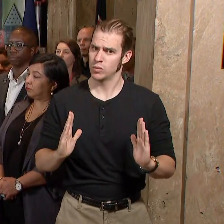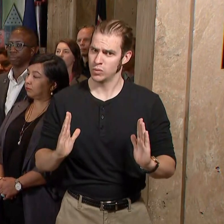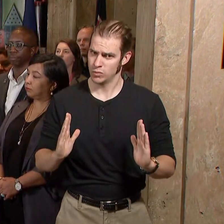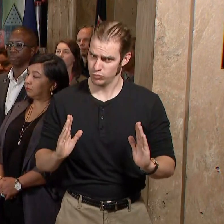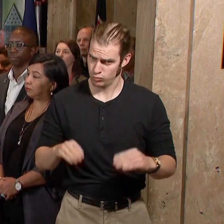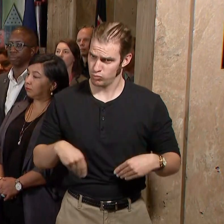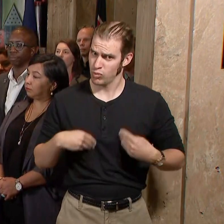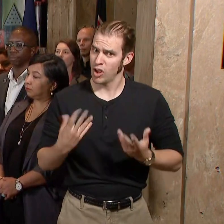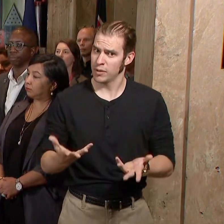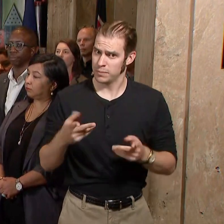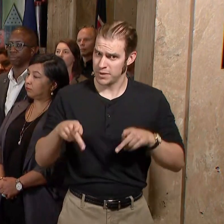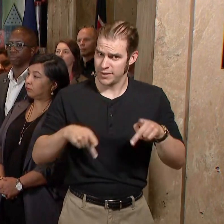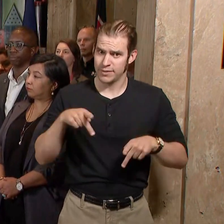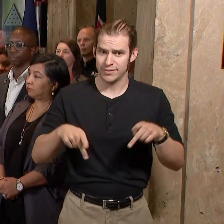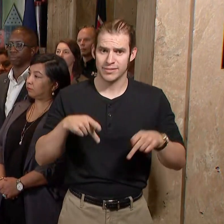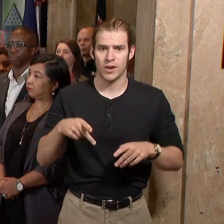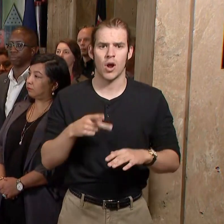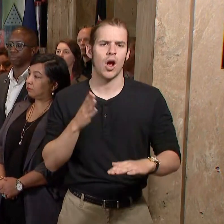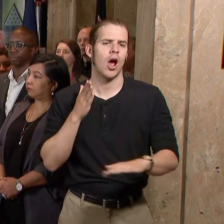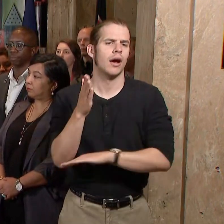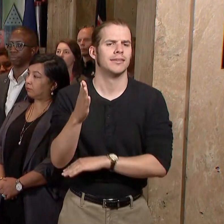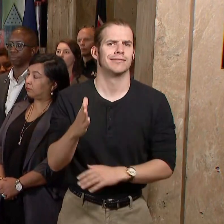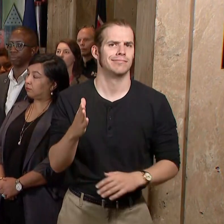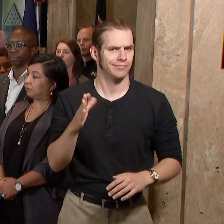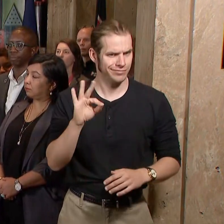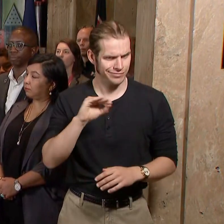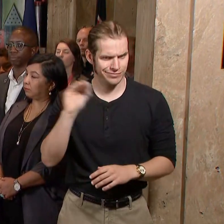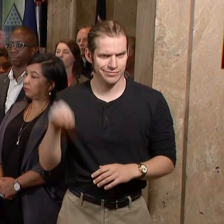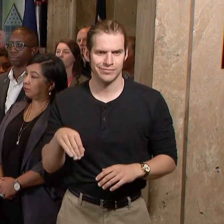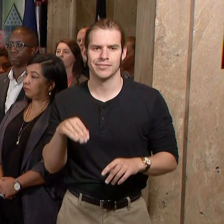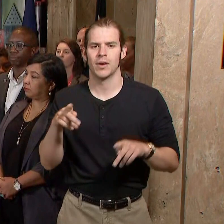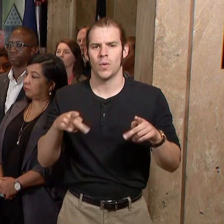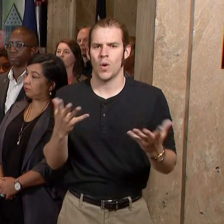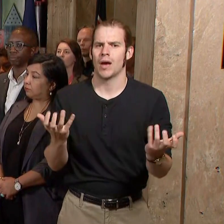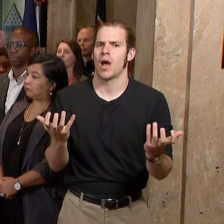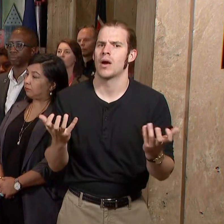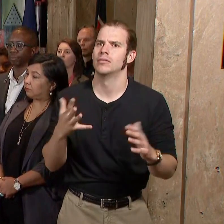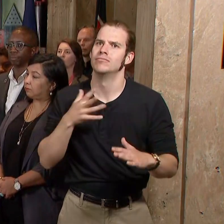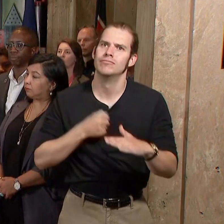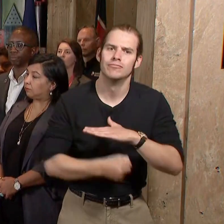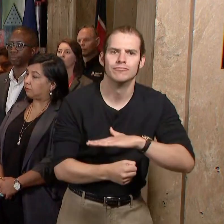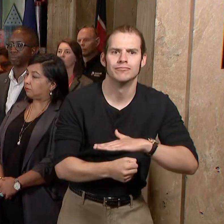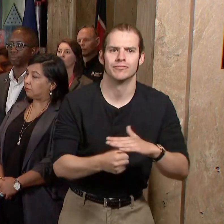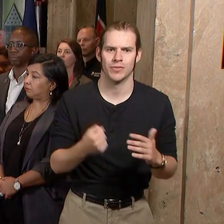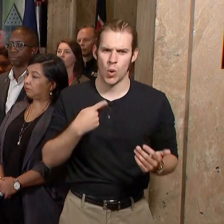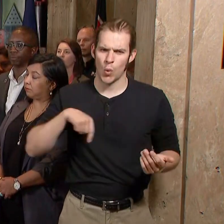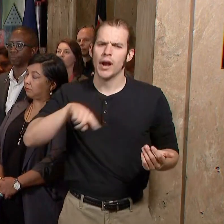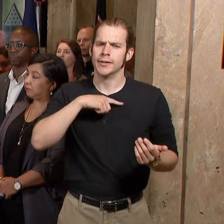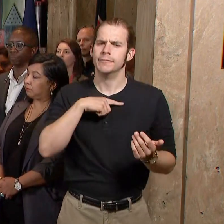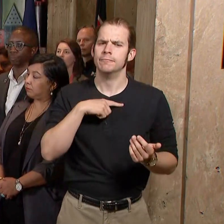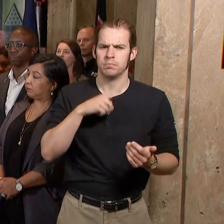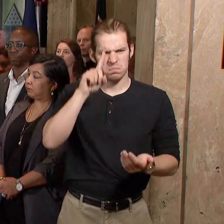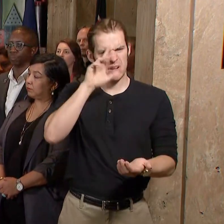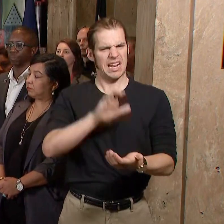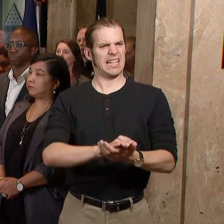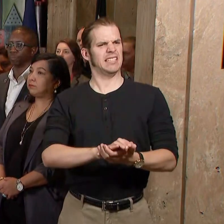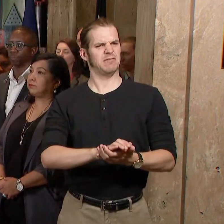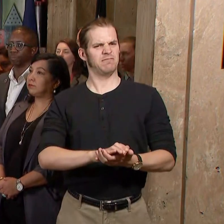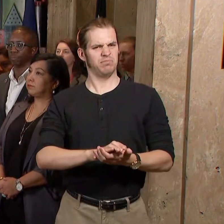that's 90% plus in many cities and also in some of the surveys we've done here. So I think there's reason to believe that you know people have concerns potentially about some